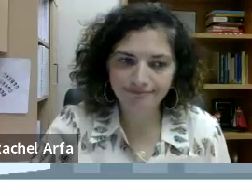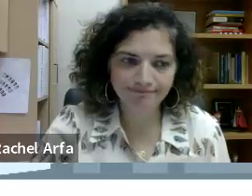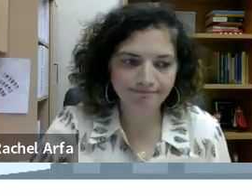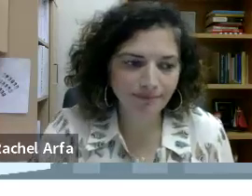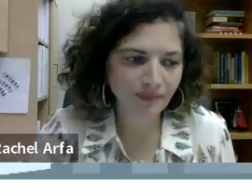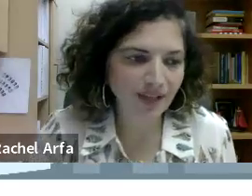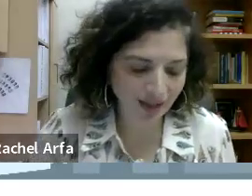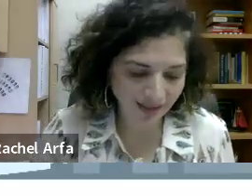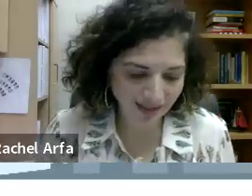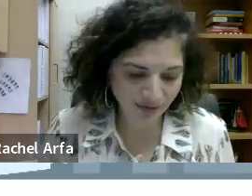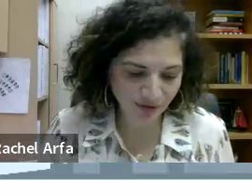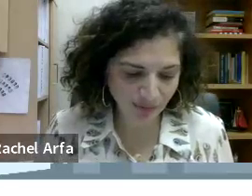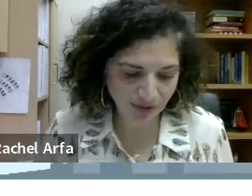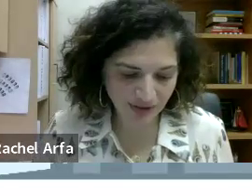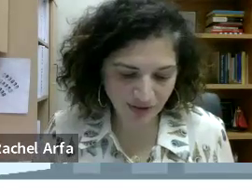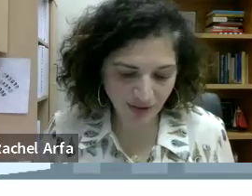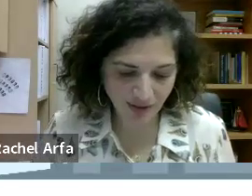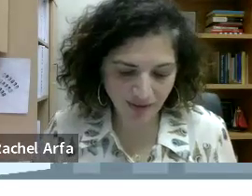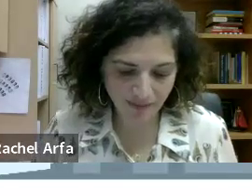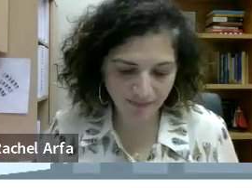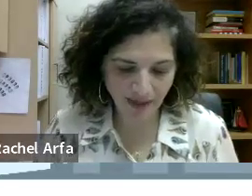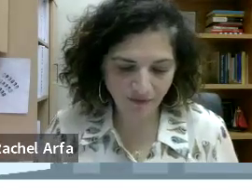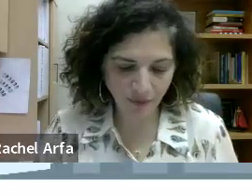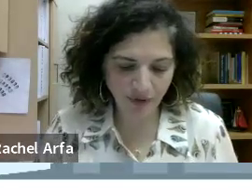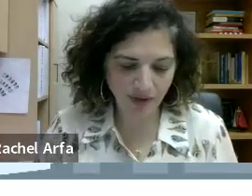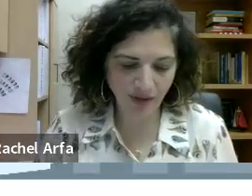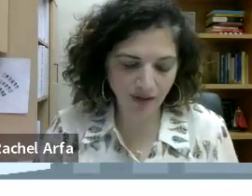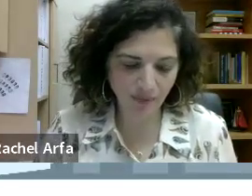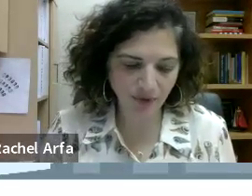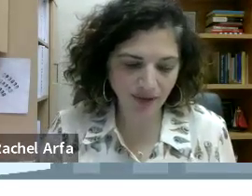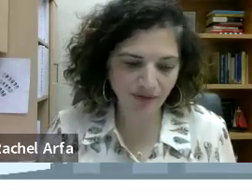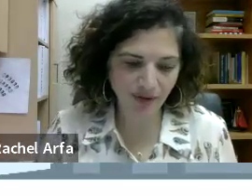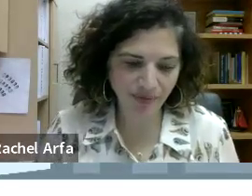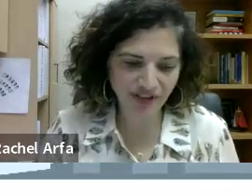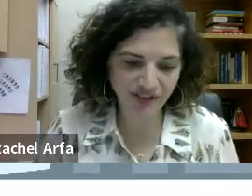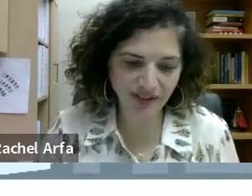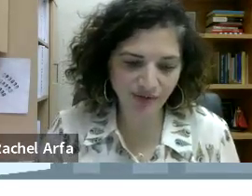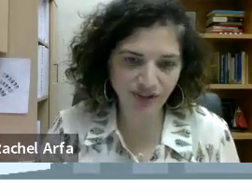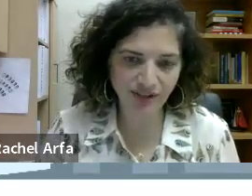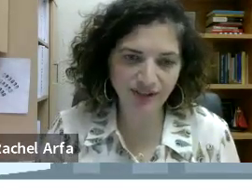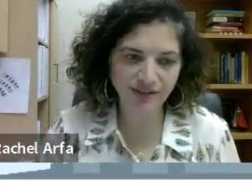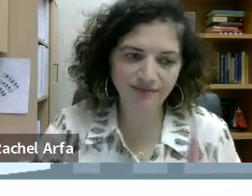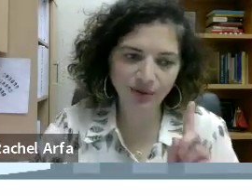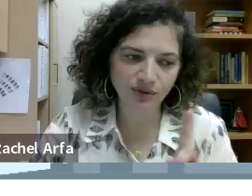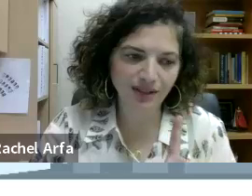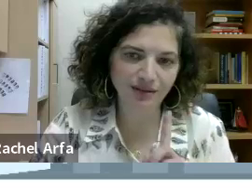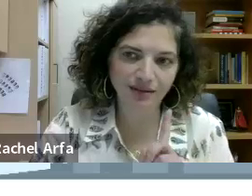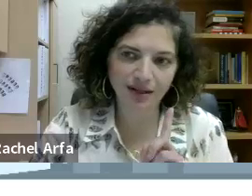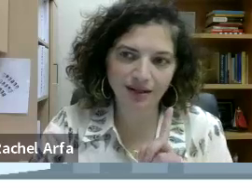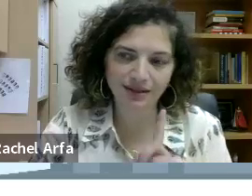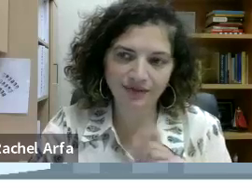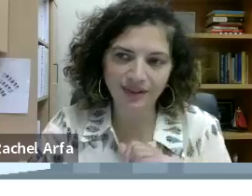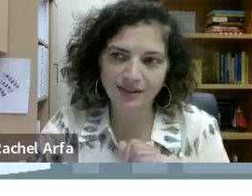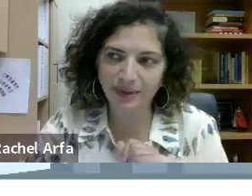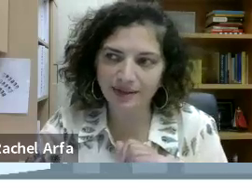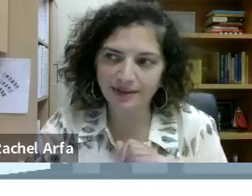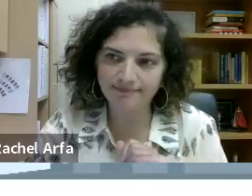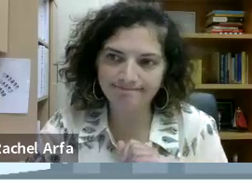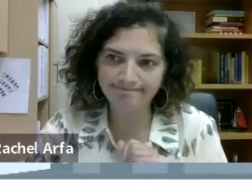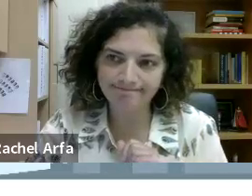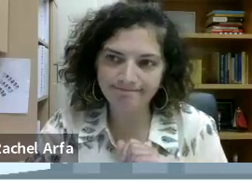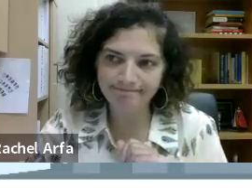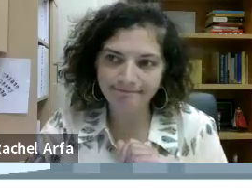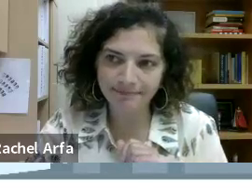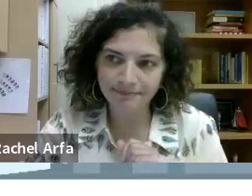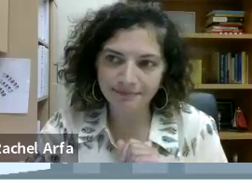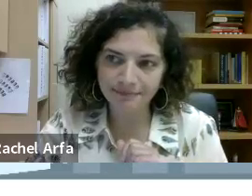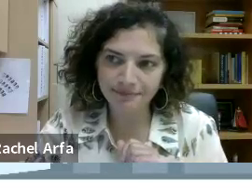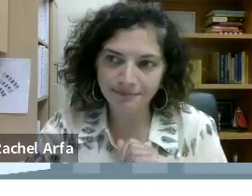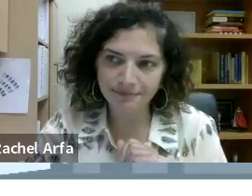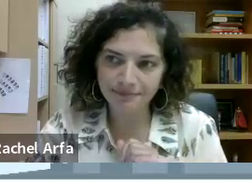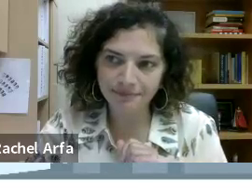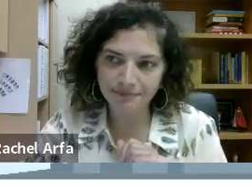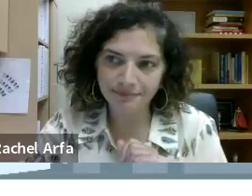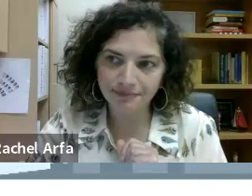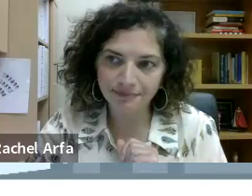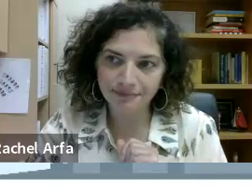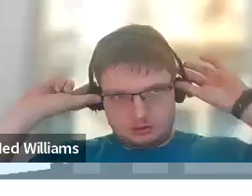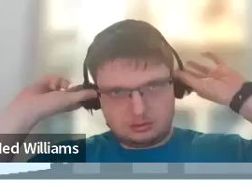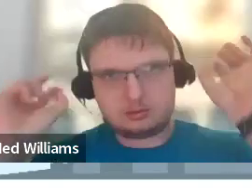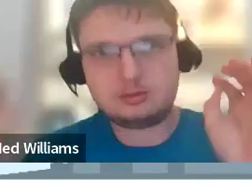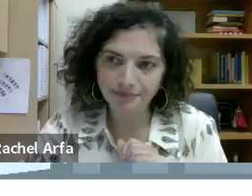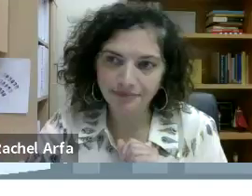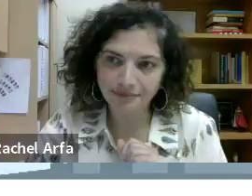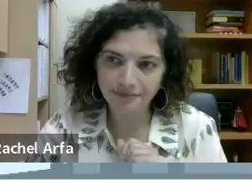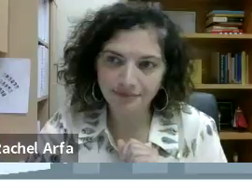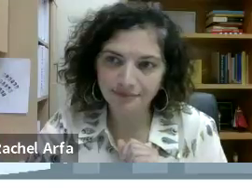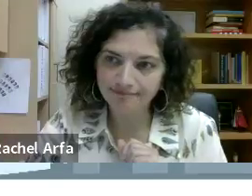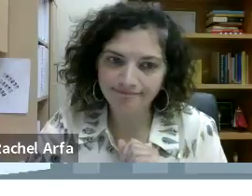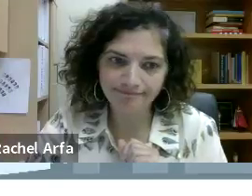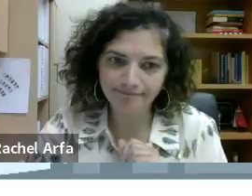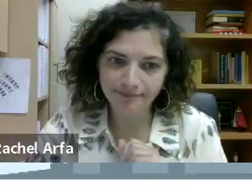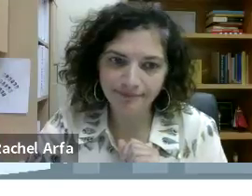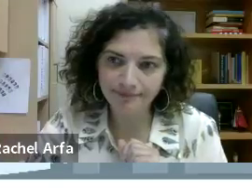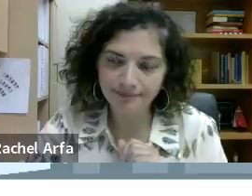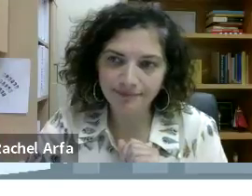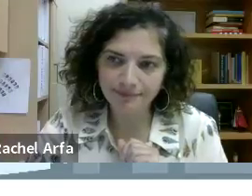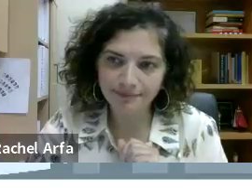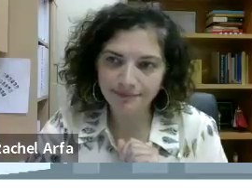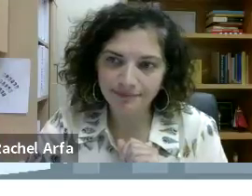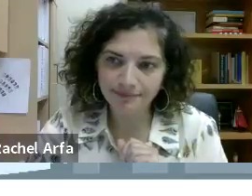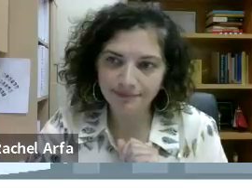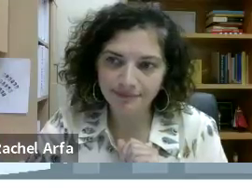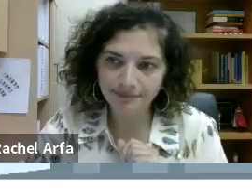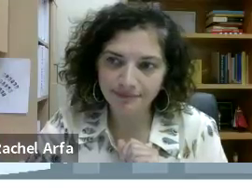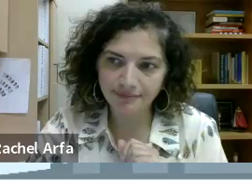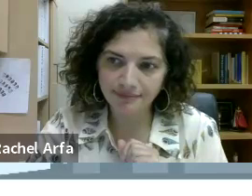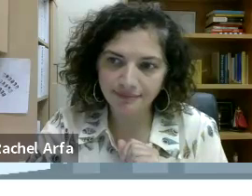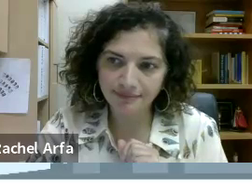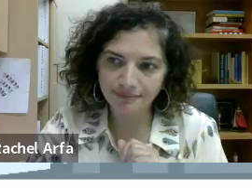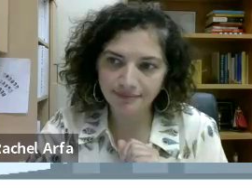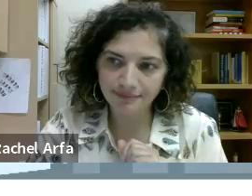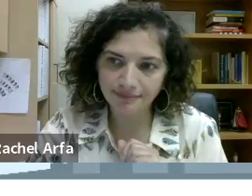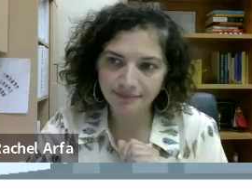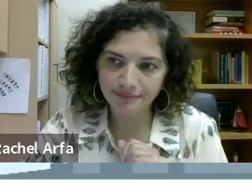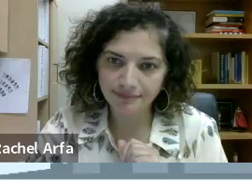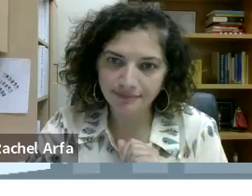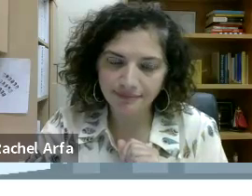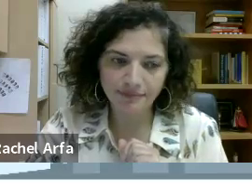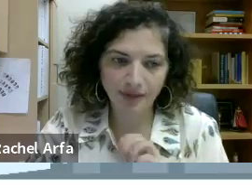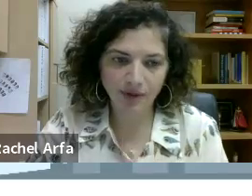Thank you so much. Hold on I need to fix this spotlight.